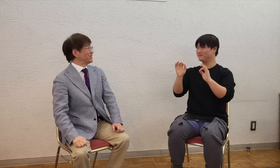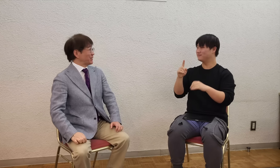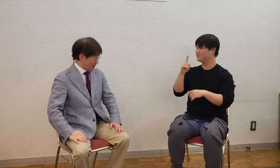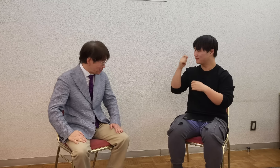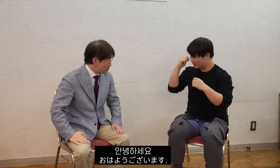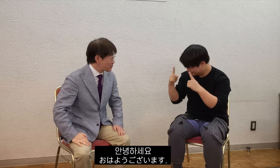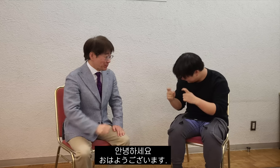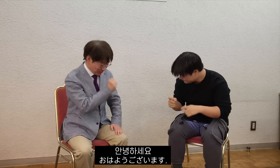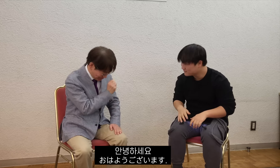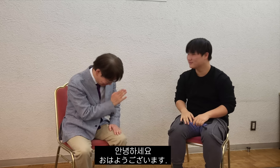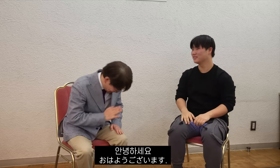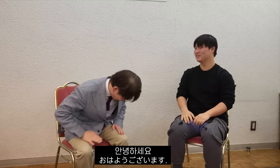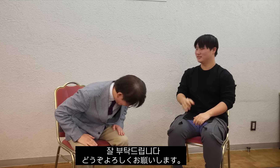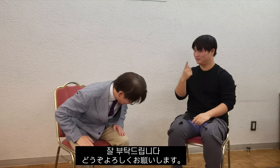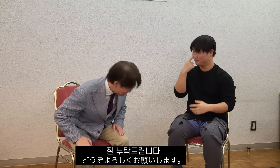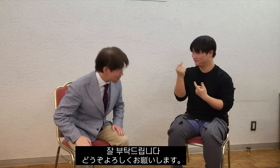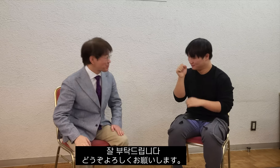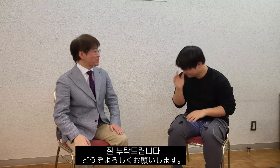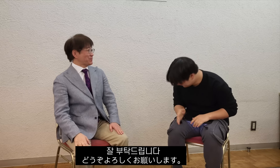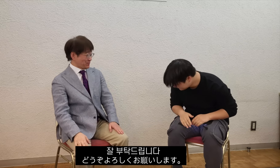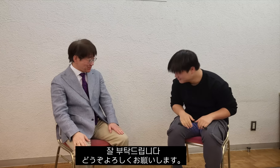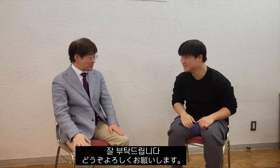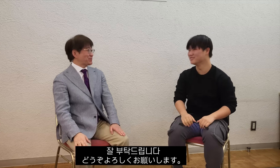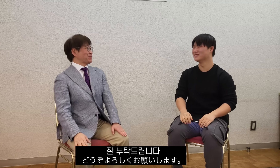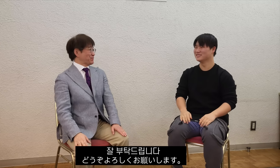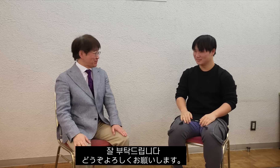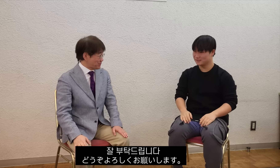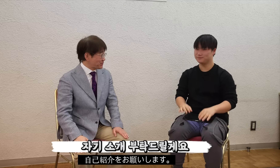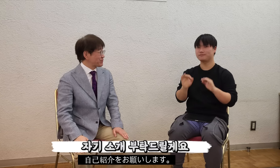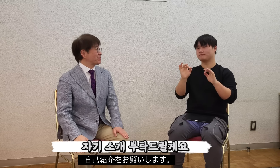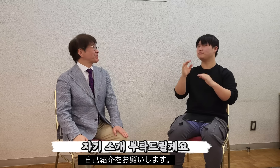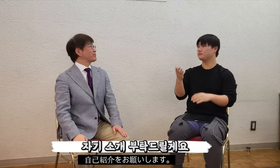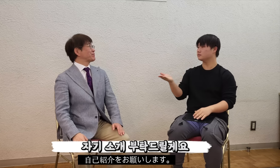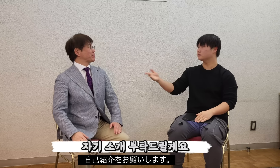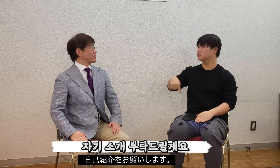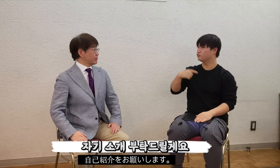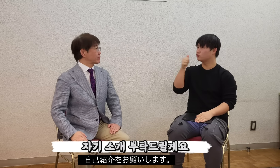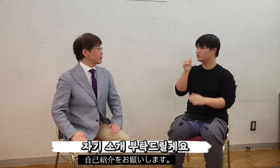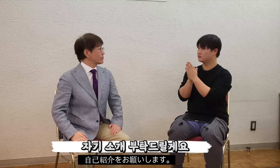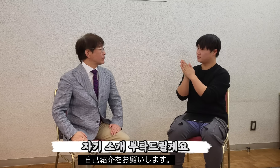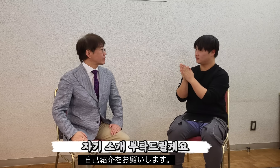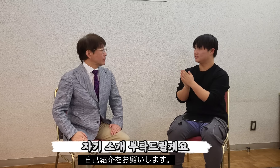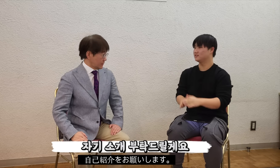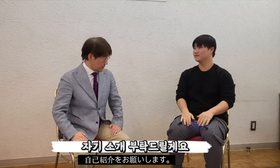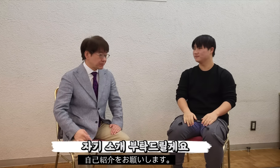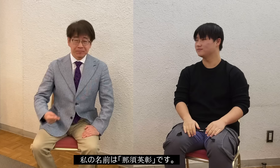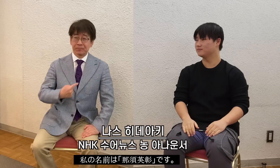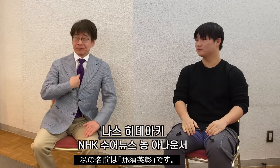hello. Take good care of me. Let me introduce you.